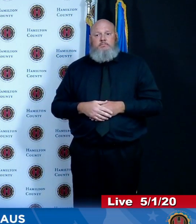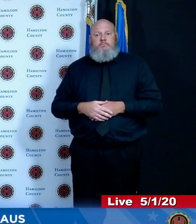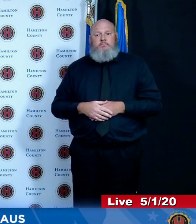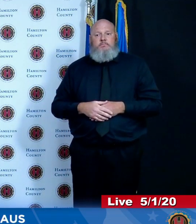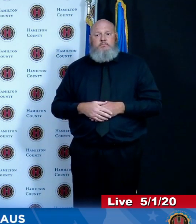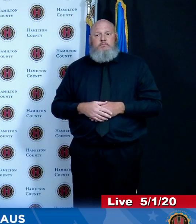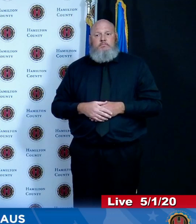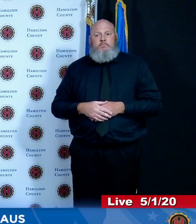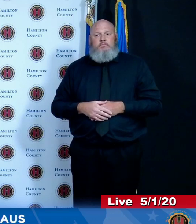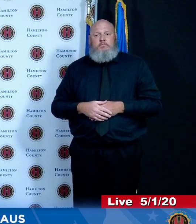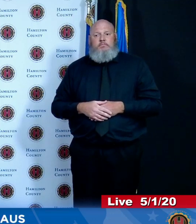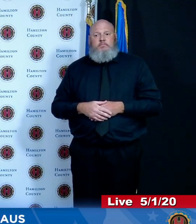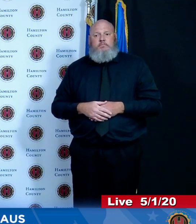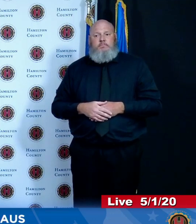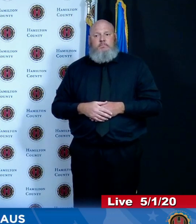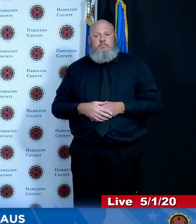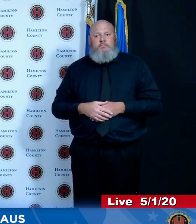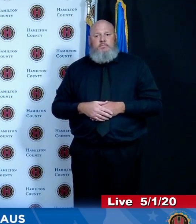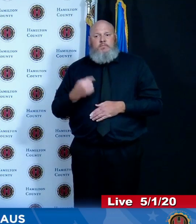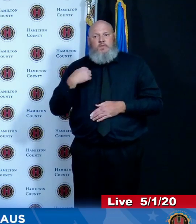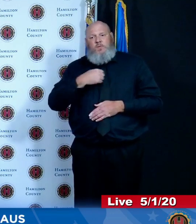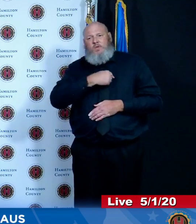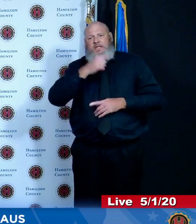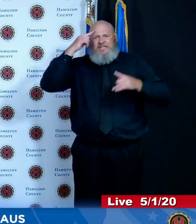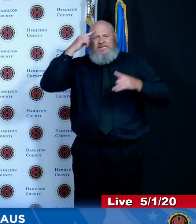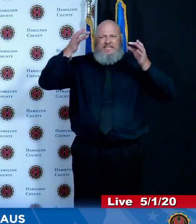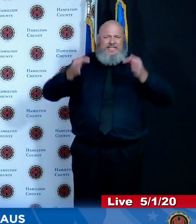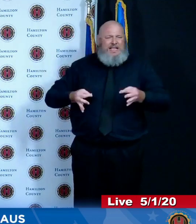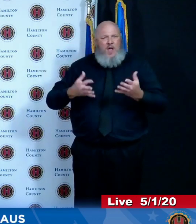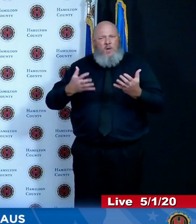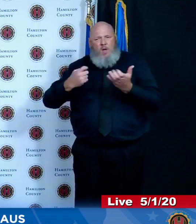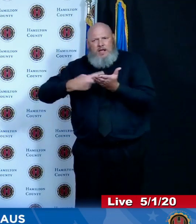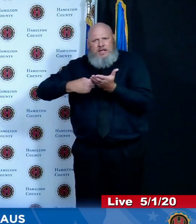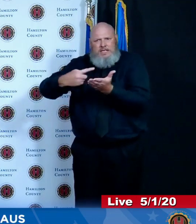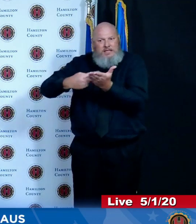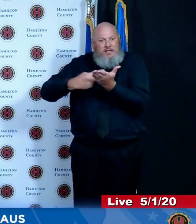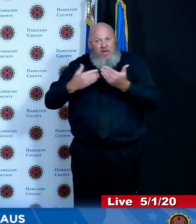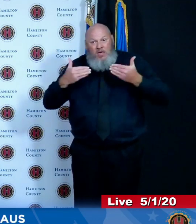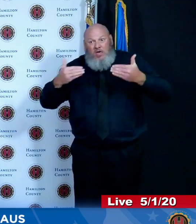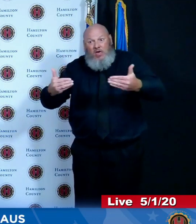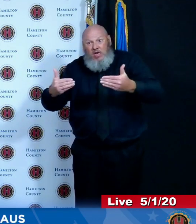to move forward with some of these capital projects we're doing the things